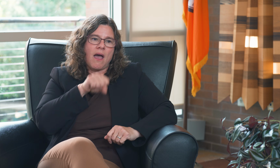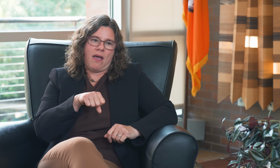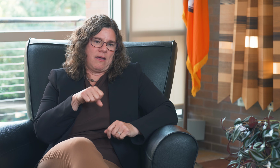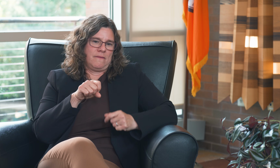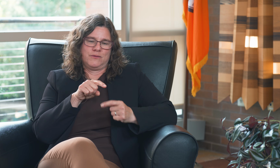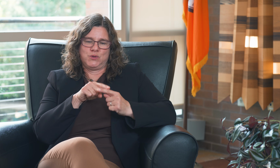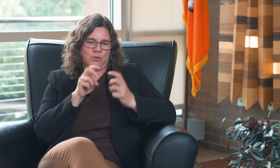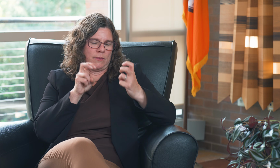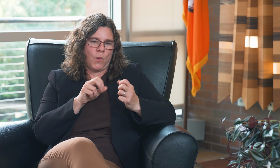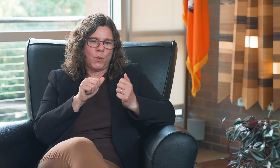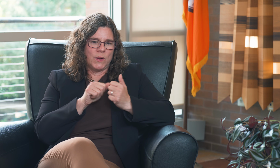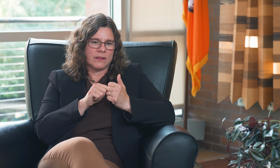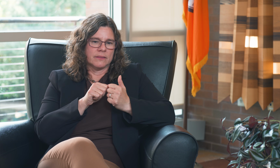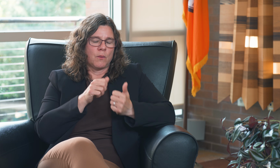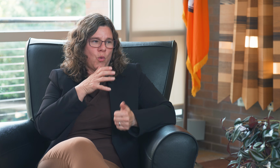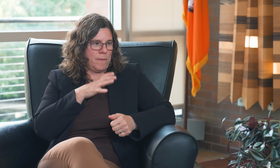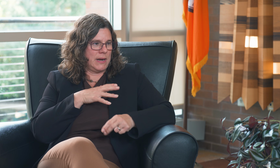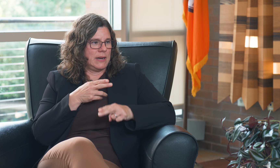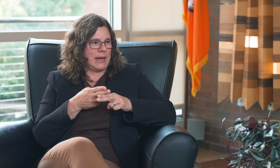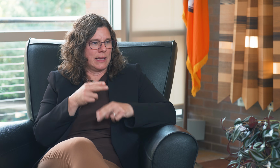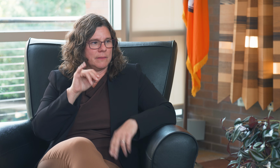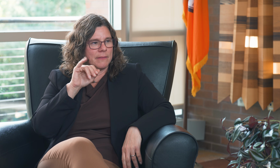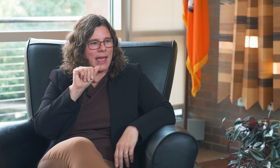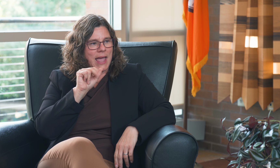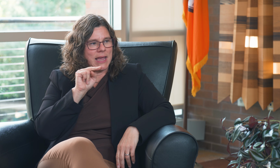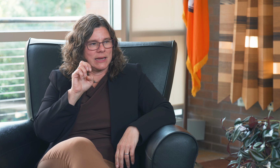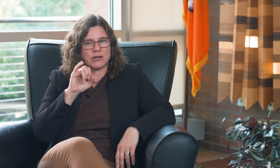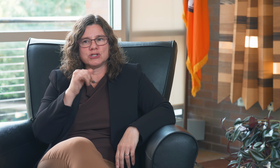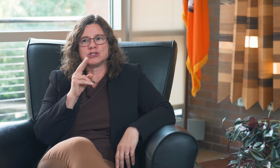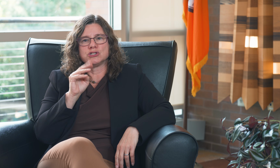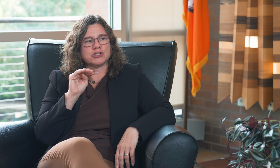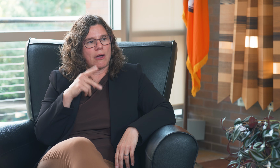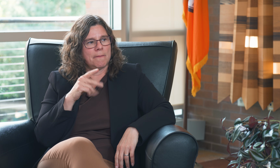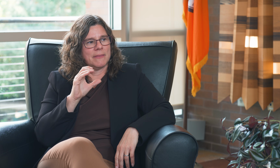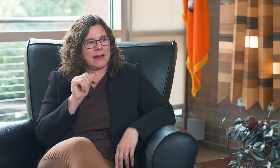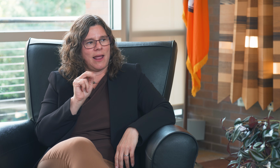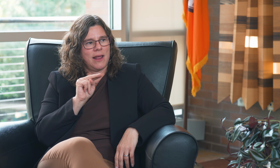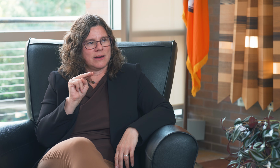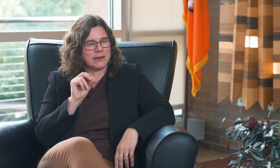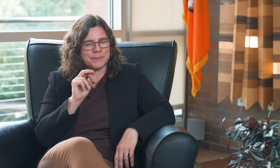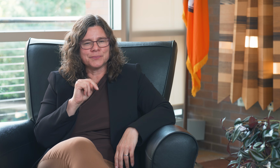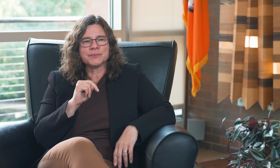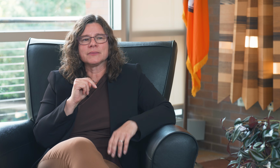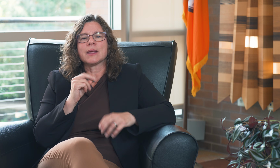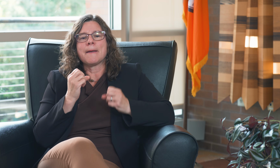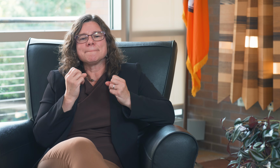I would love the opportunity to sit down with a woman named Annie Jump Cannon.